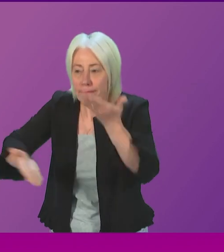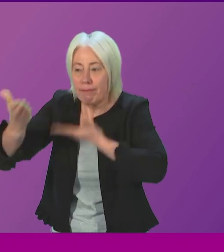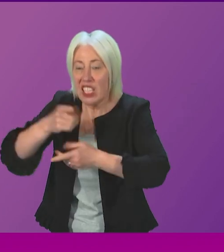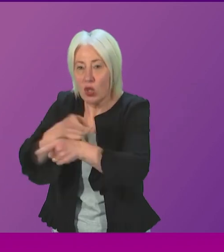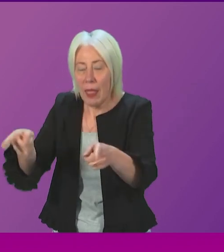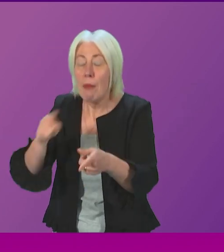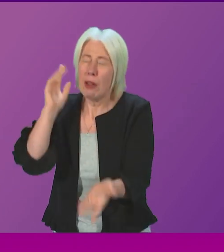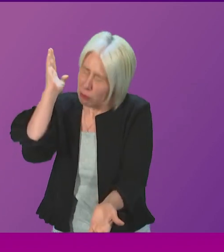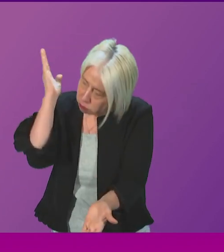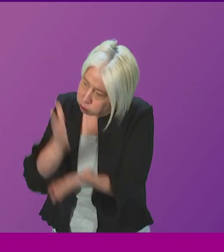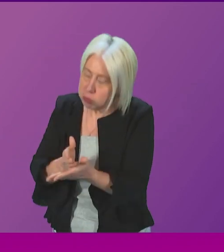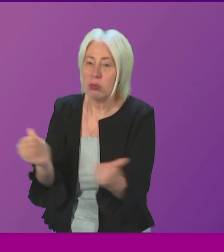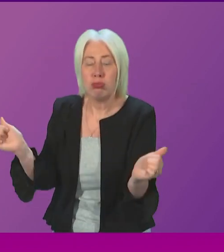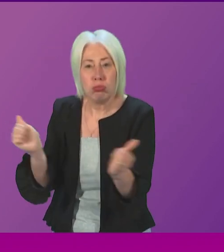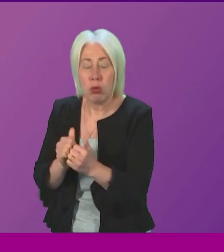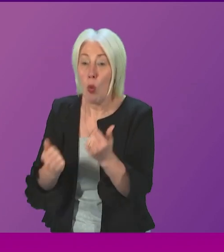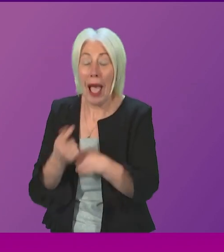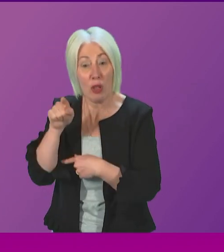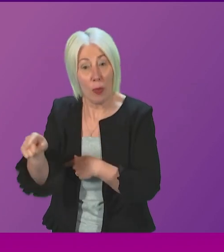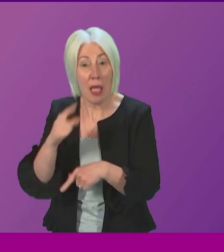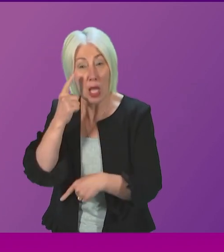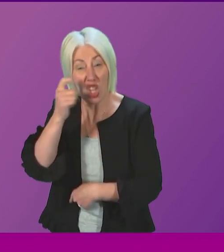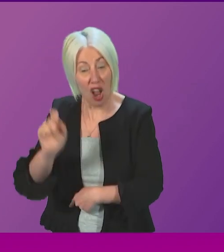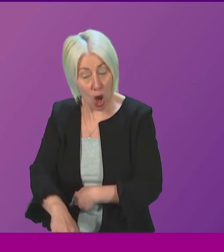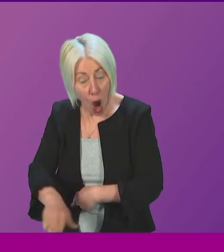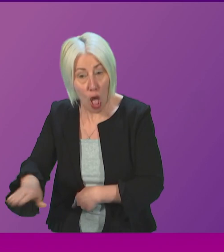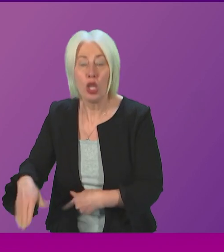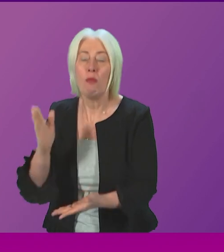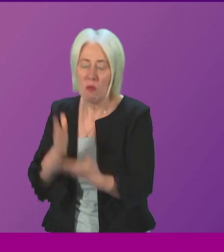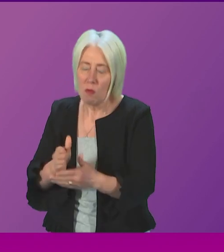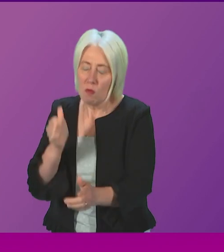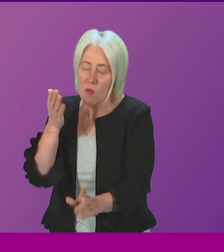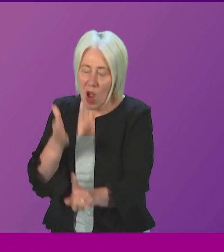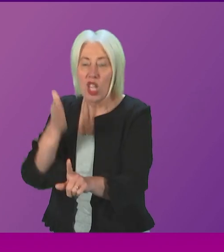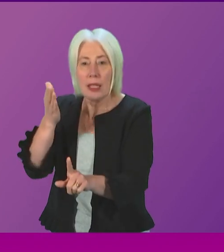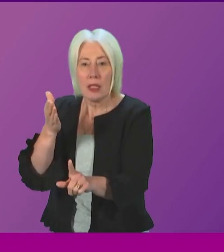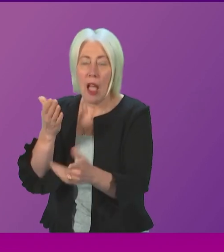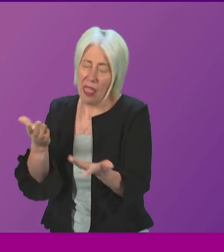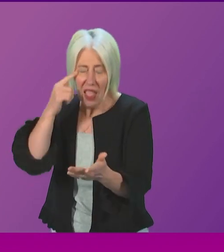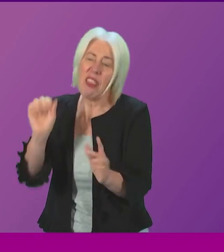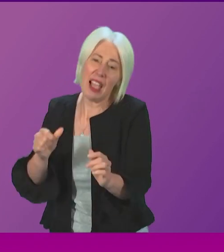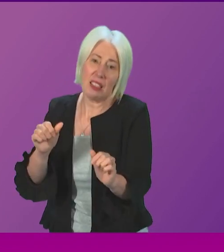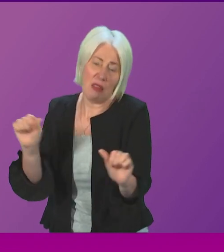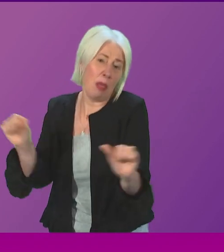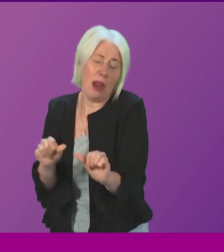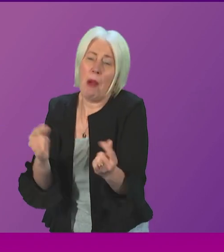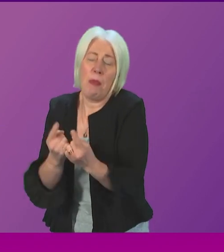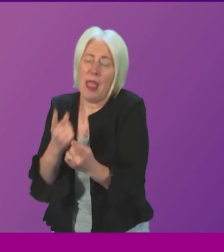assurance that what happened to those little girls will be properly acknowledged. That is surely the least that we can do.